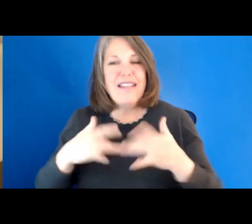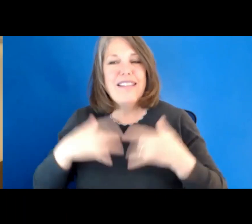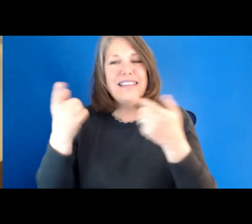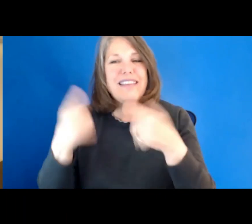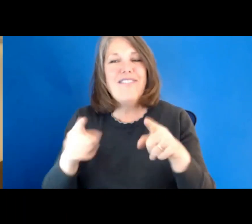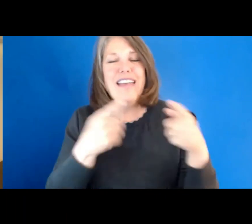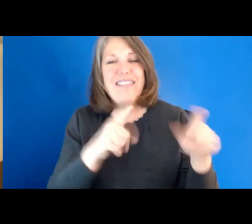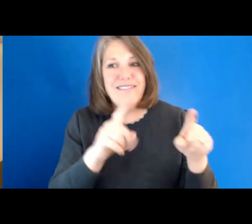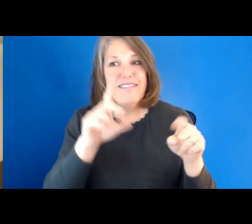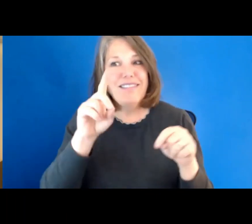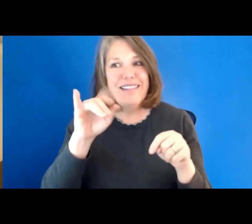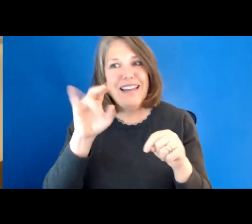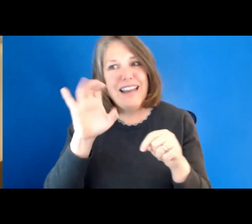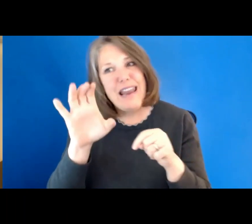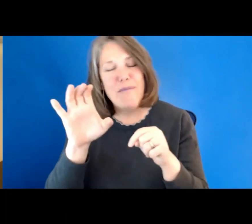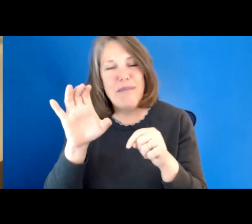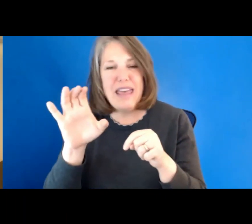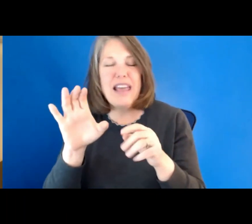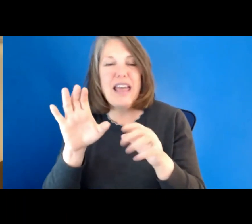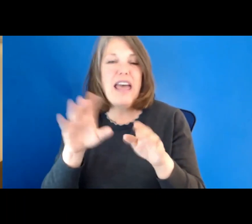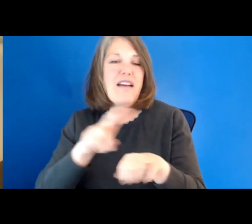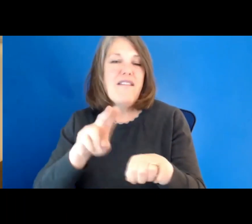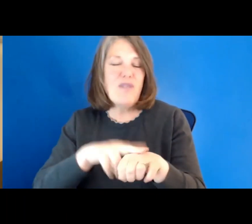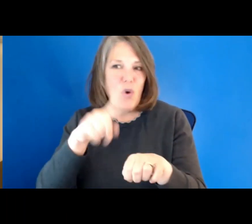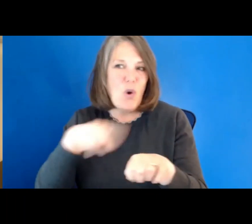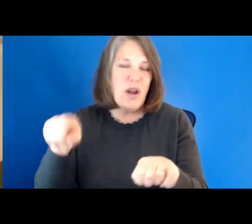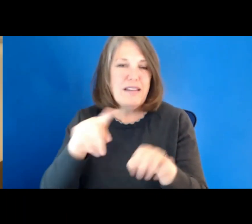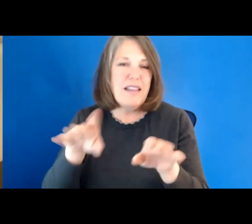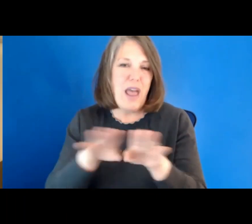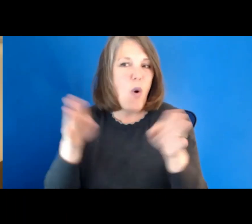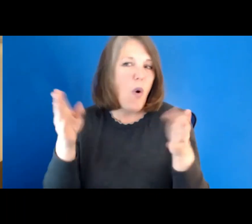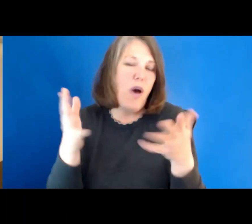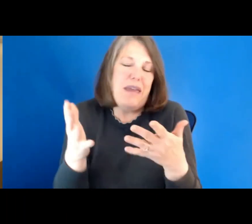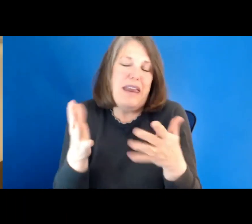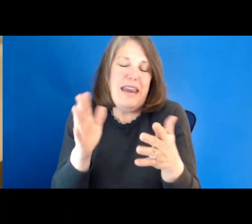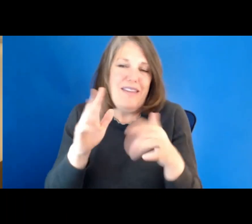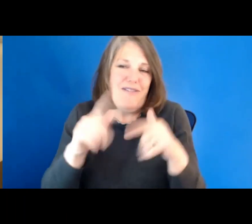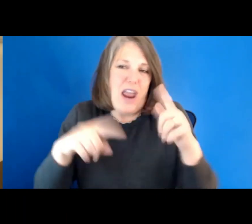They open and all the way said that that happens. 17:42:45 It varies whether it's a great debate